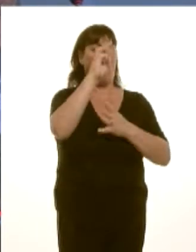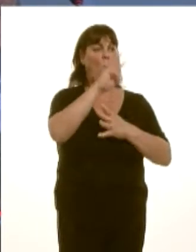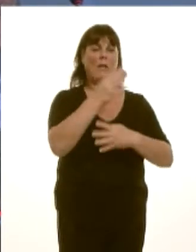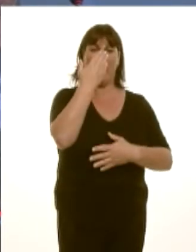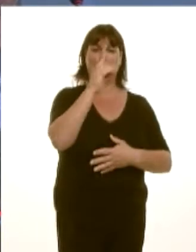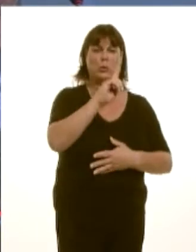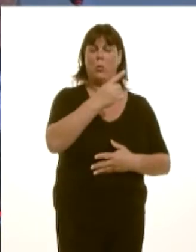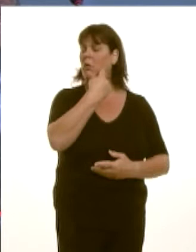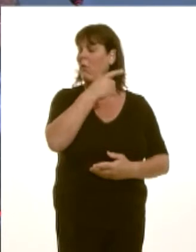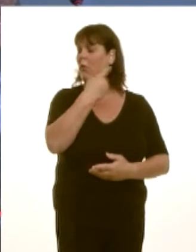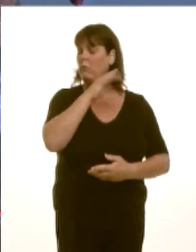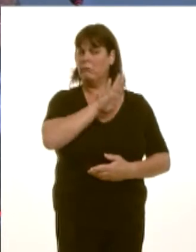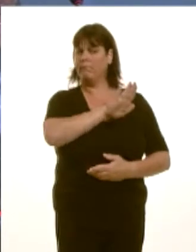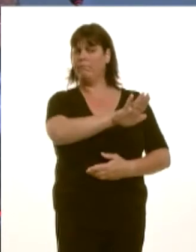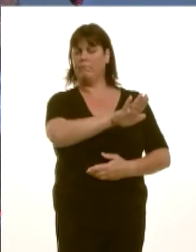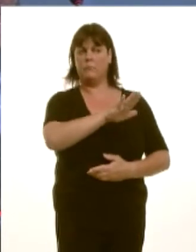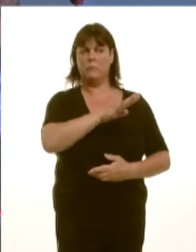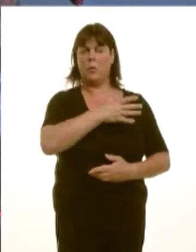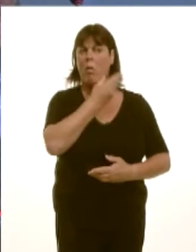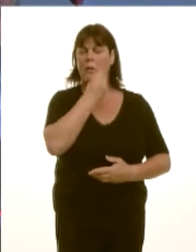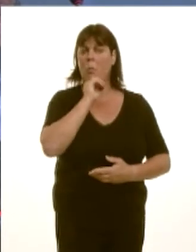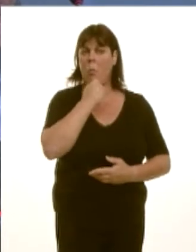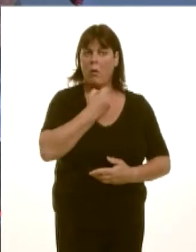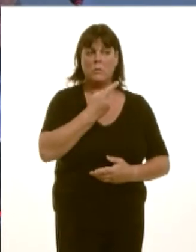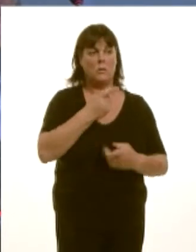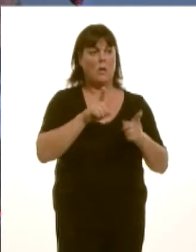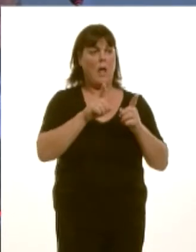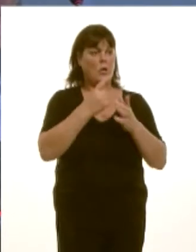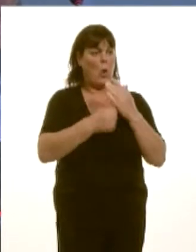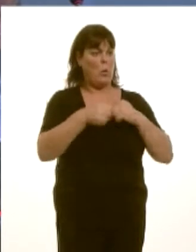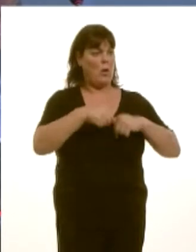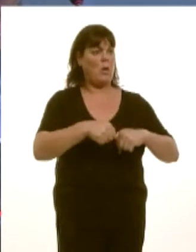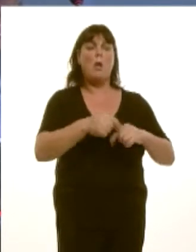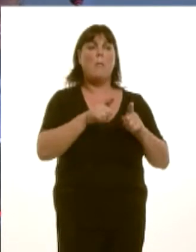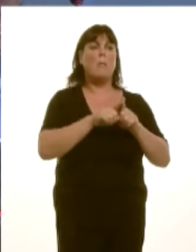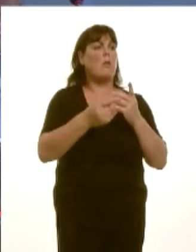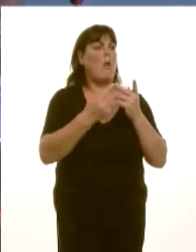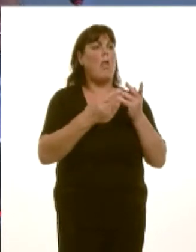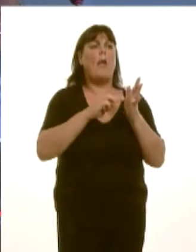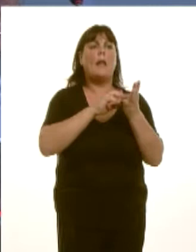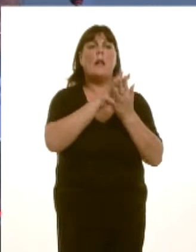Davies: ‘is a widespread problem across NHS institutions and poses a significant threat